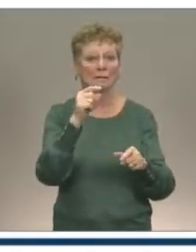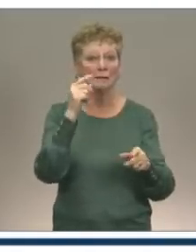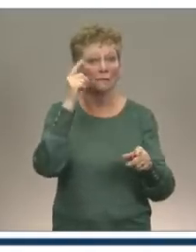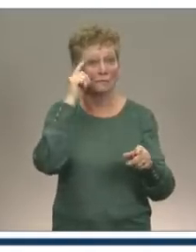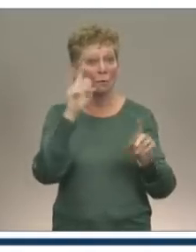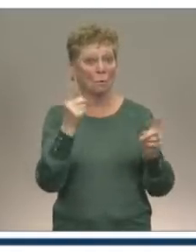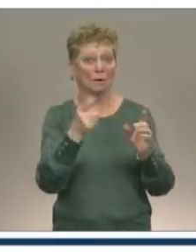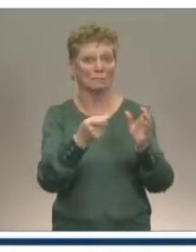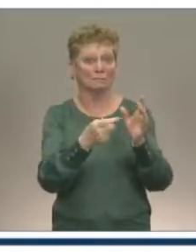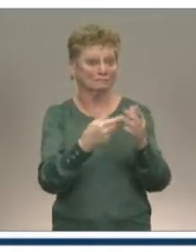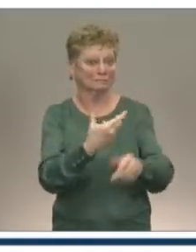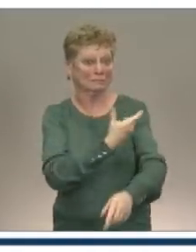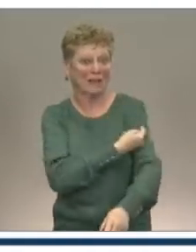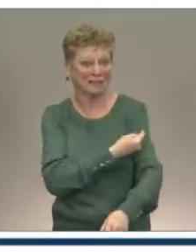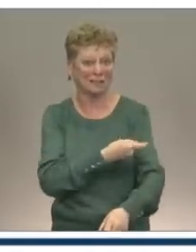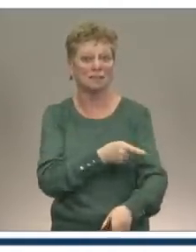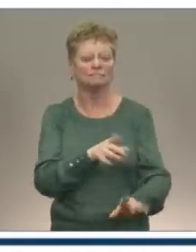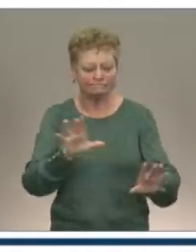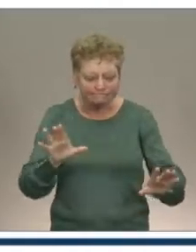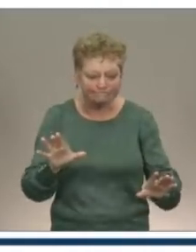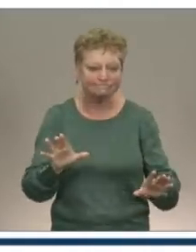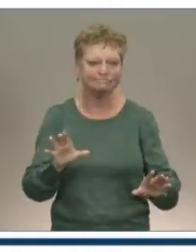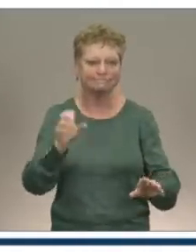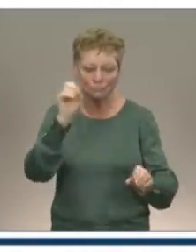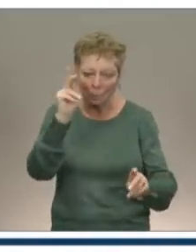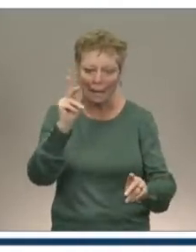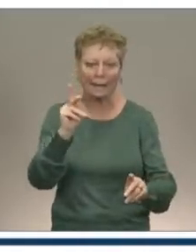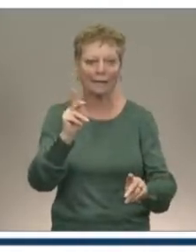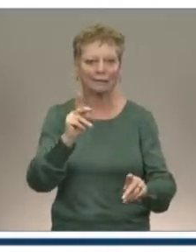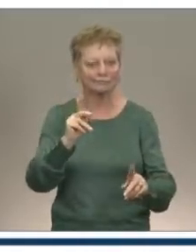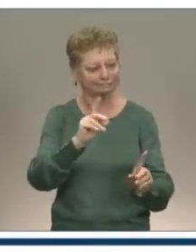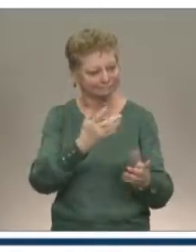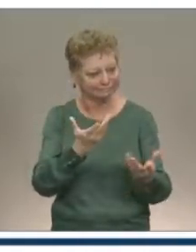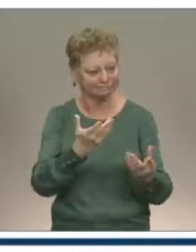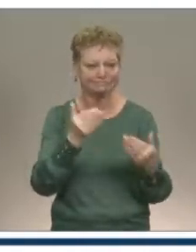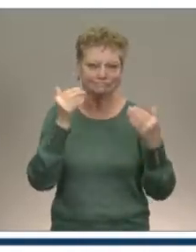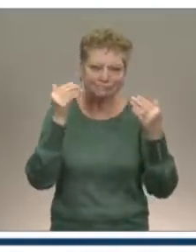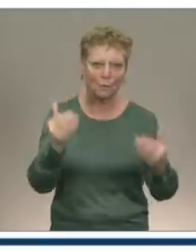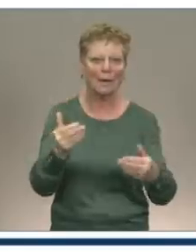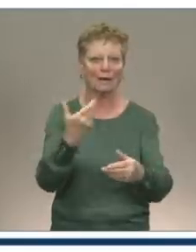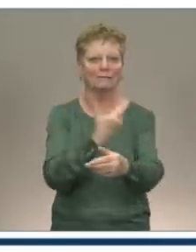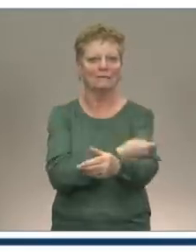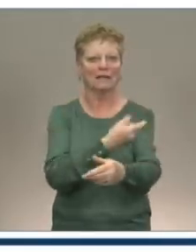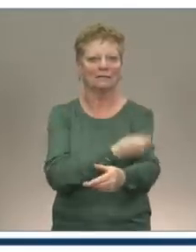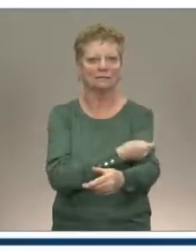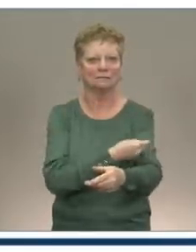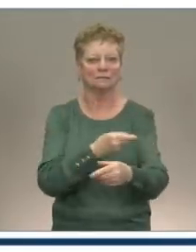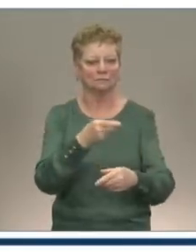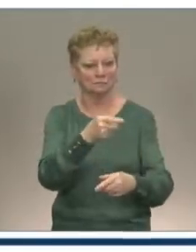who stepped up got vaccinated and put the the people that they are working to support first